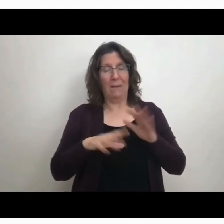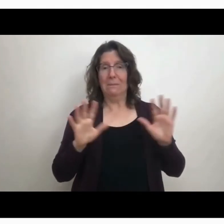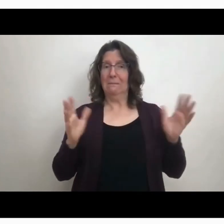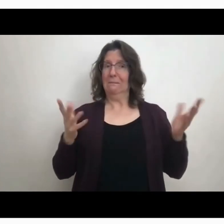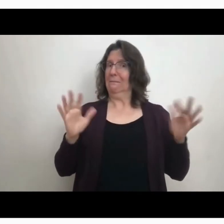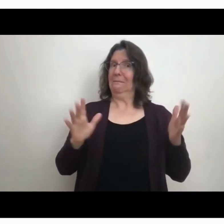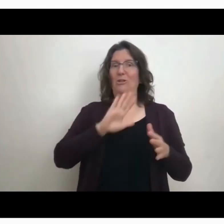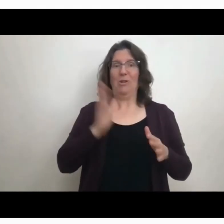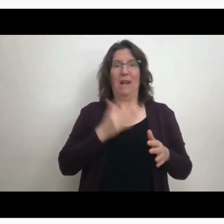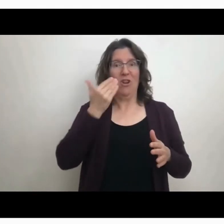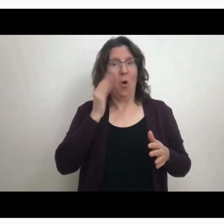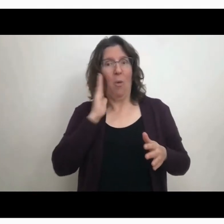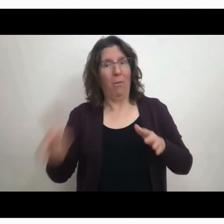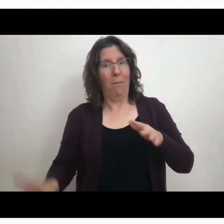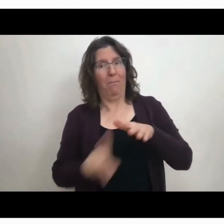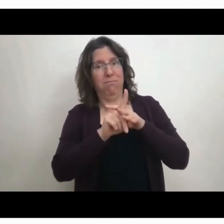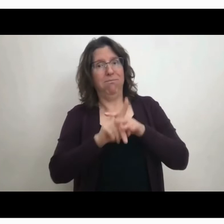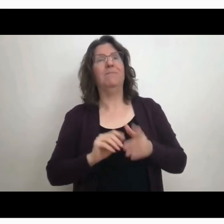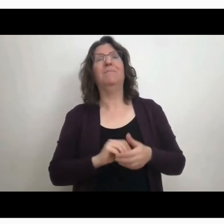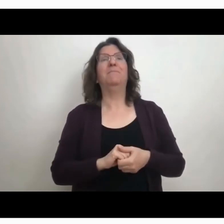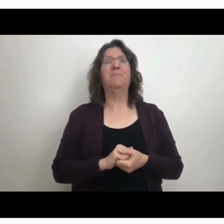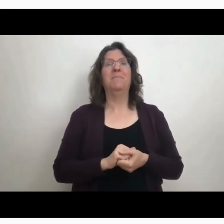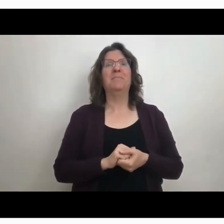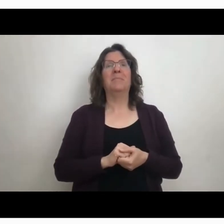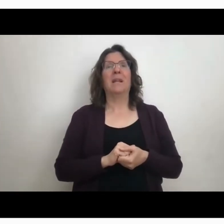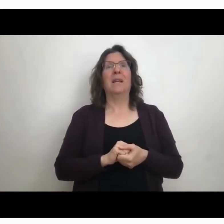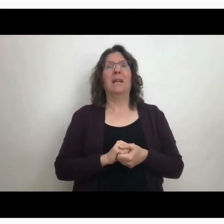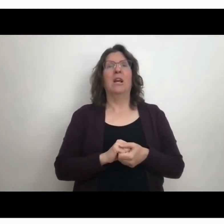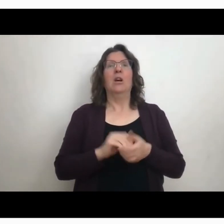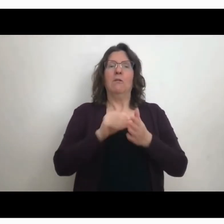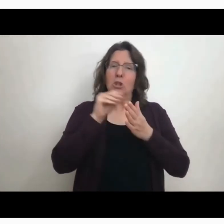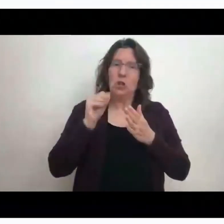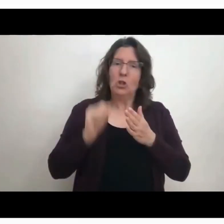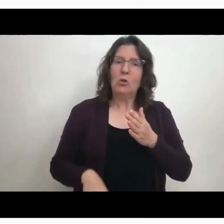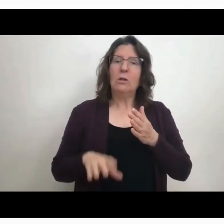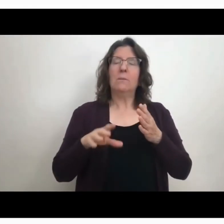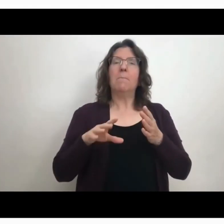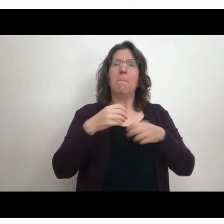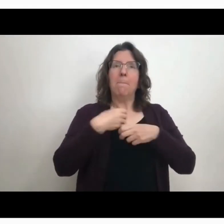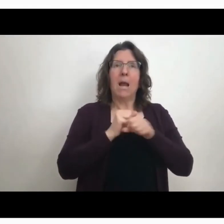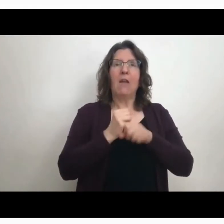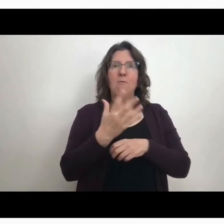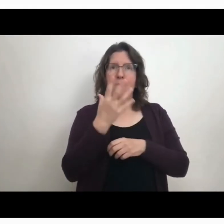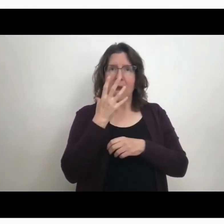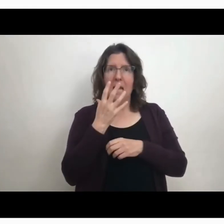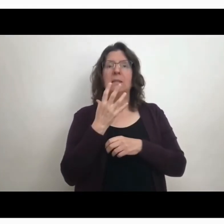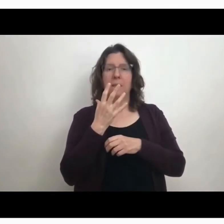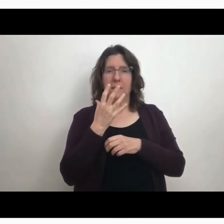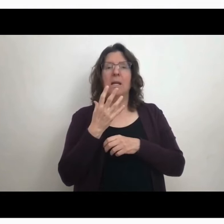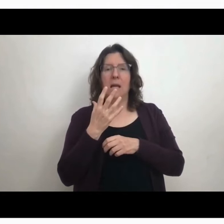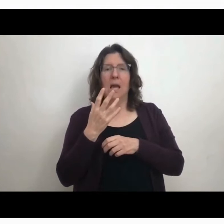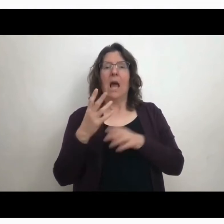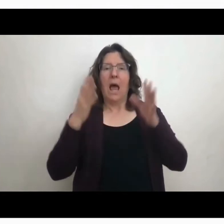Once you embark in arts integration pedagogy you won't always know where it's leading you!